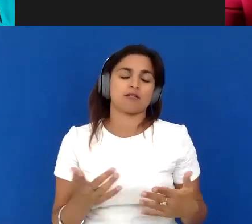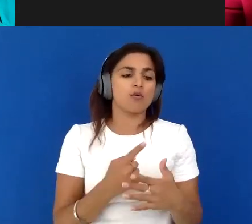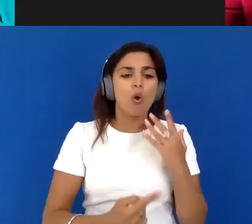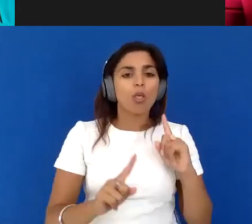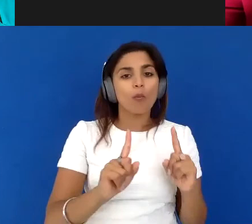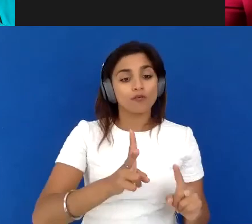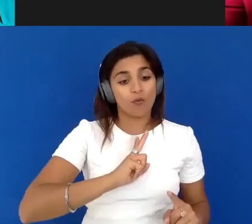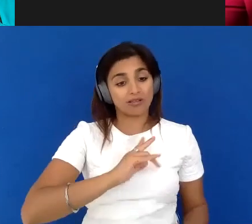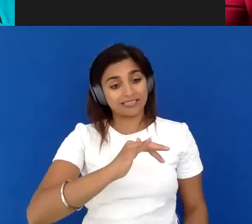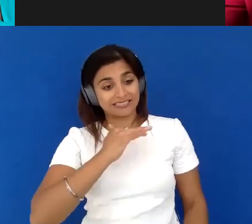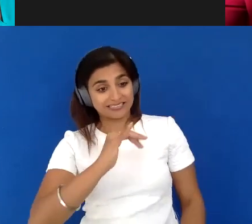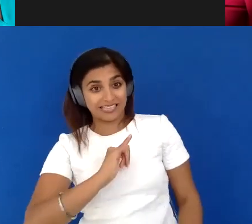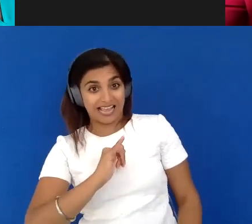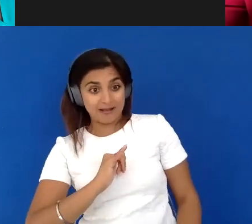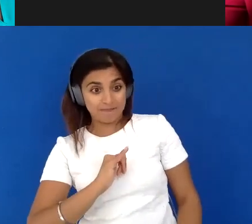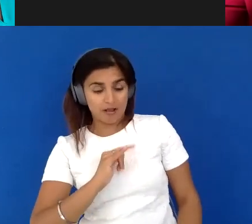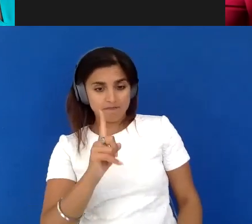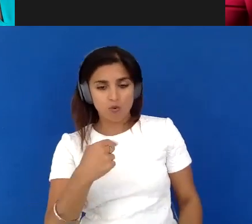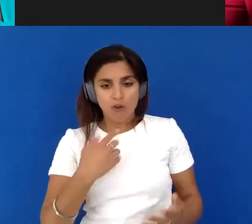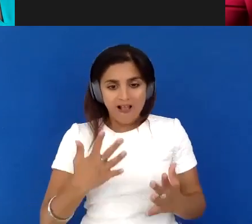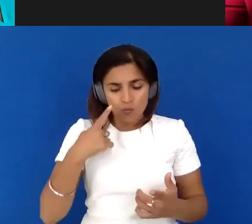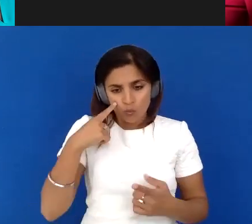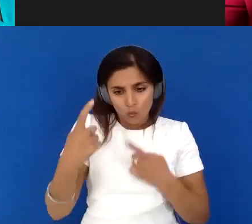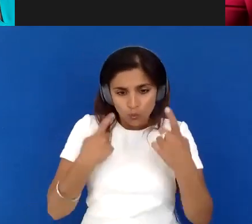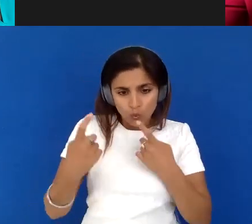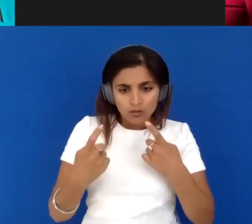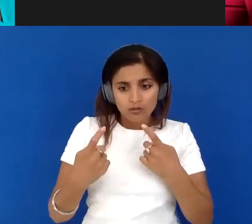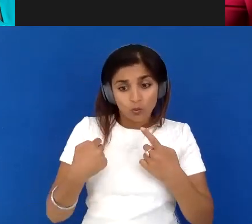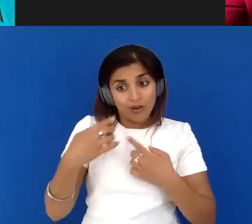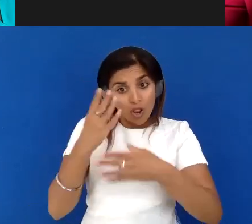that are in the diaspora but that we're also learning from and realizing that